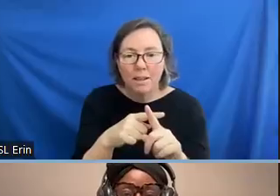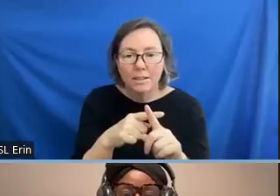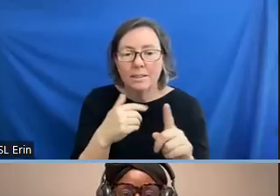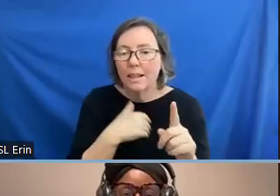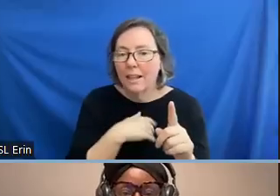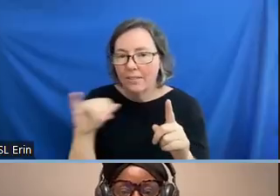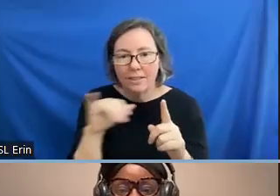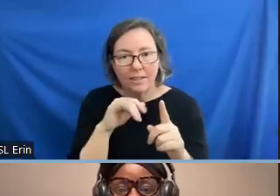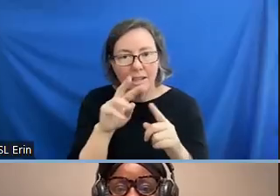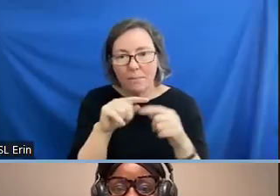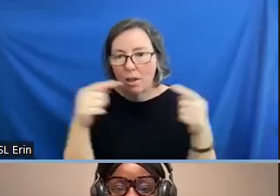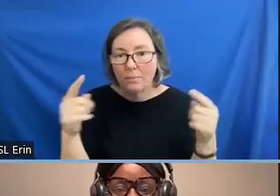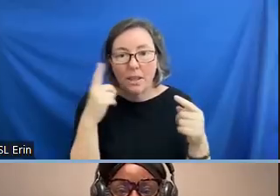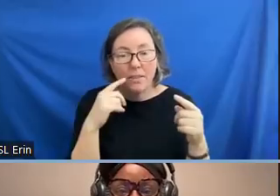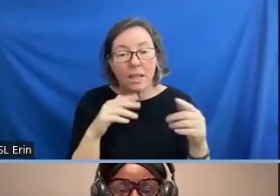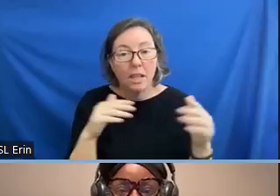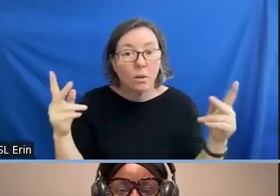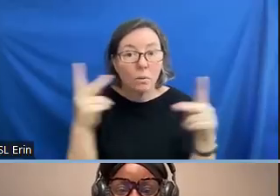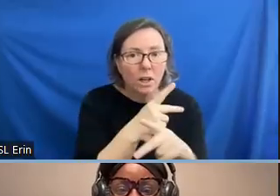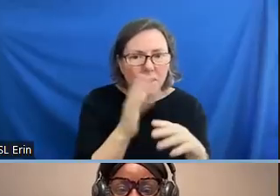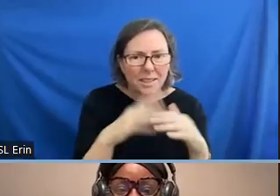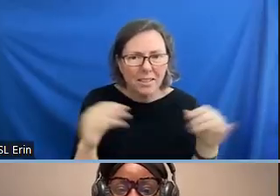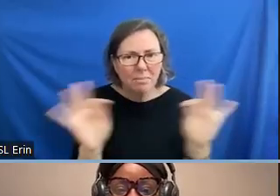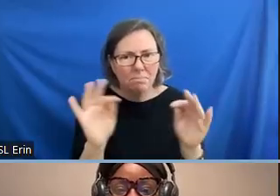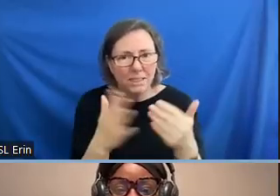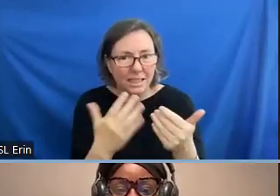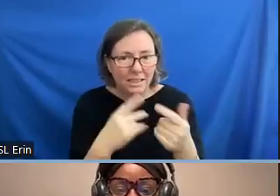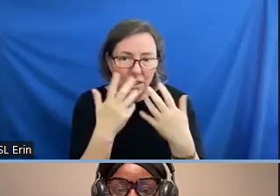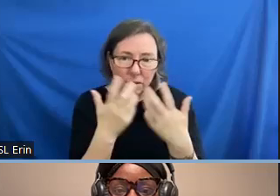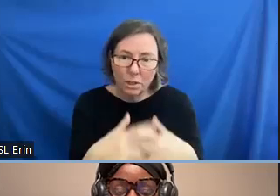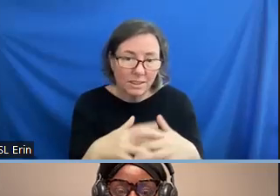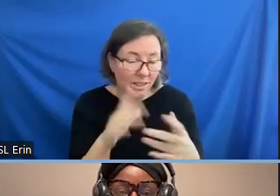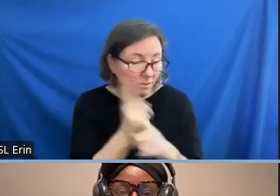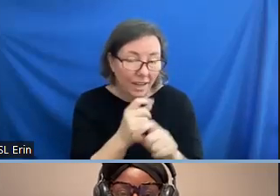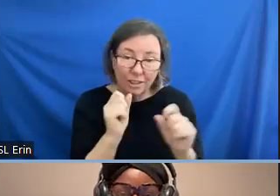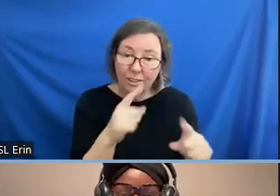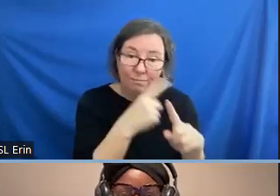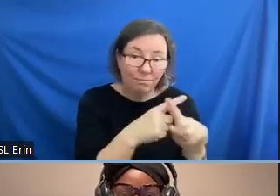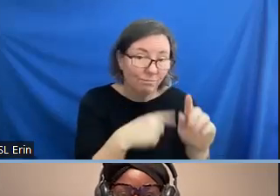the manager thinks it's going to be much worse than it actually is and I have to